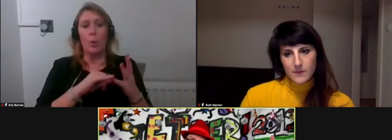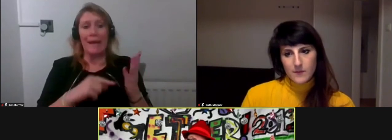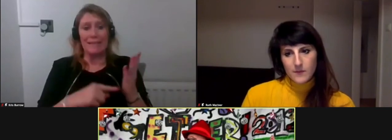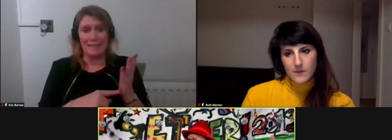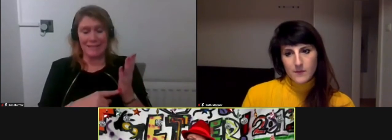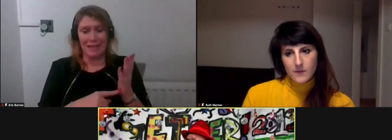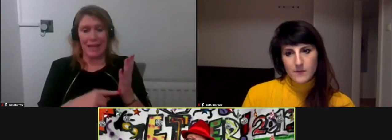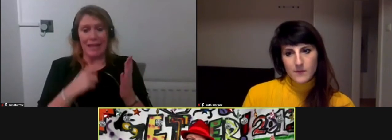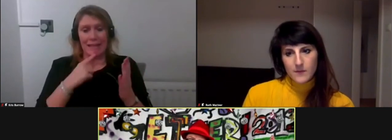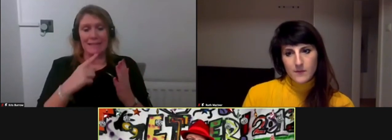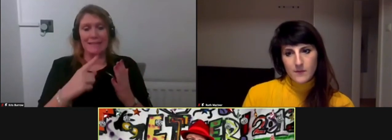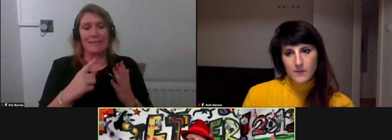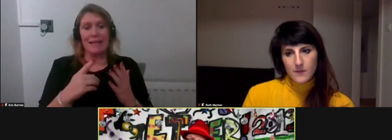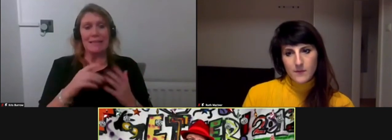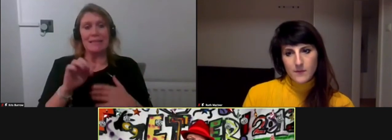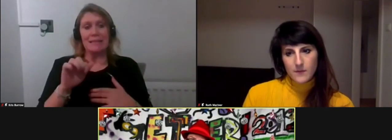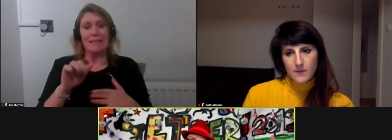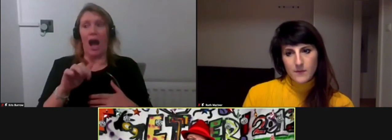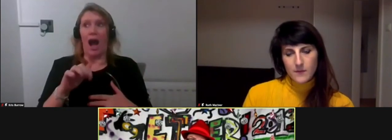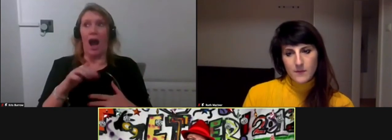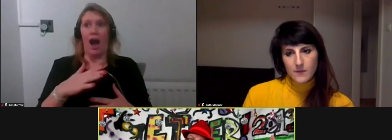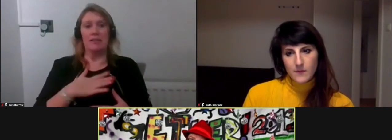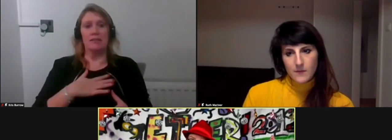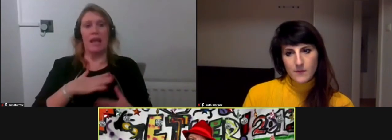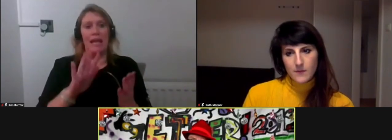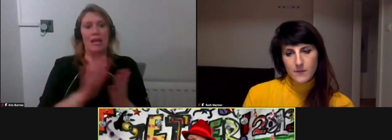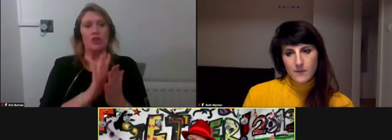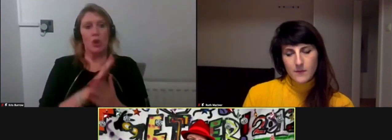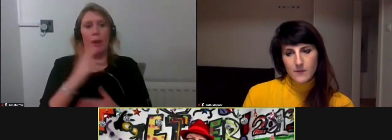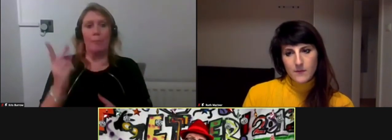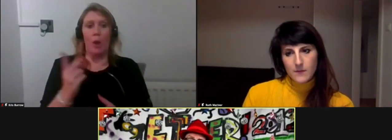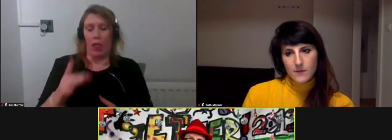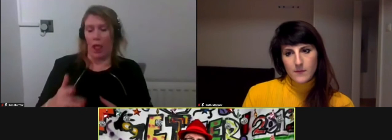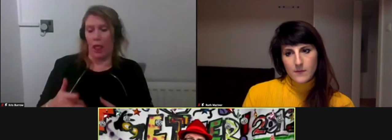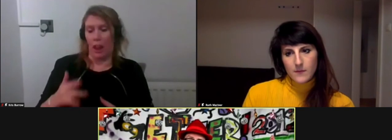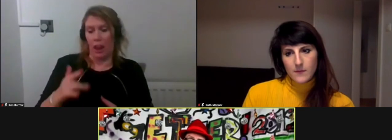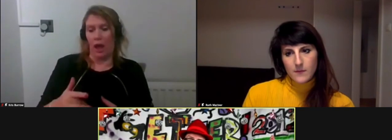would enjoy both as well, a live version and a strictly animated version, I live